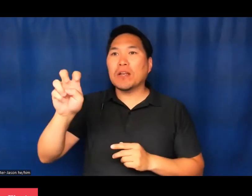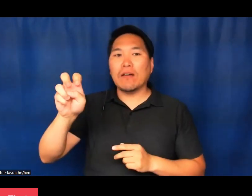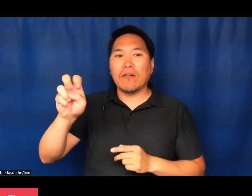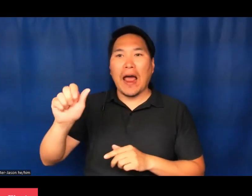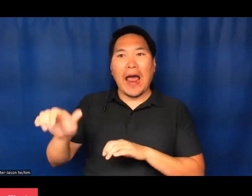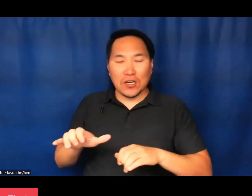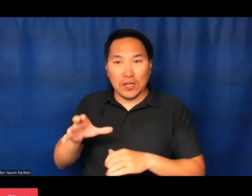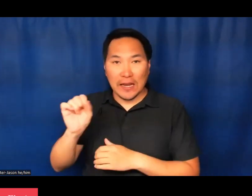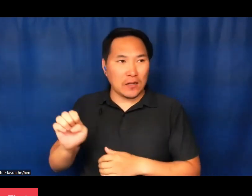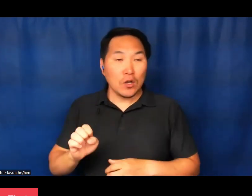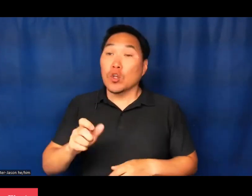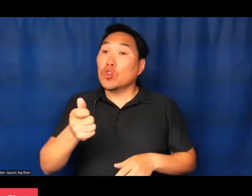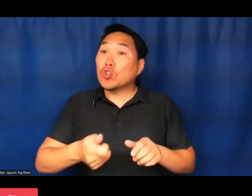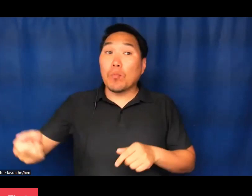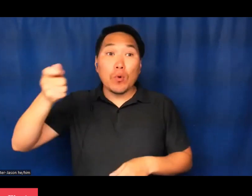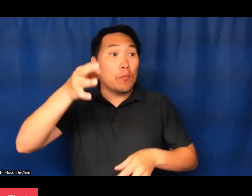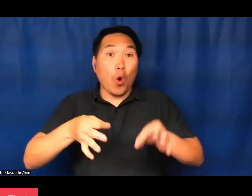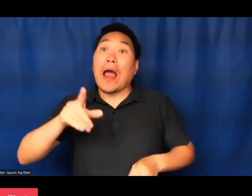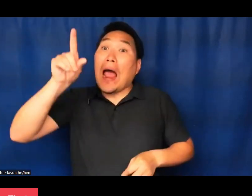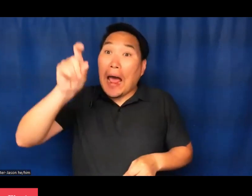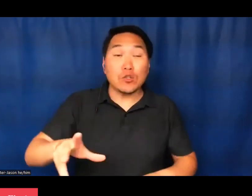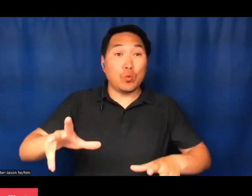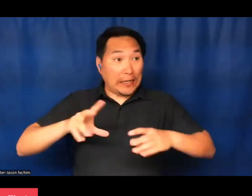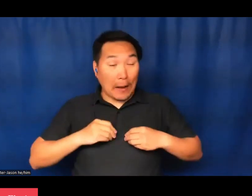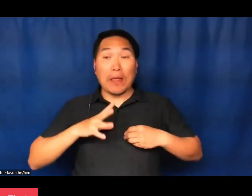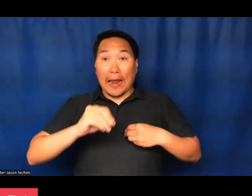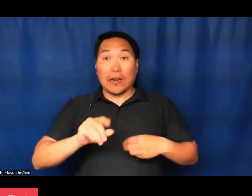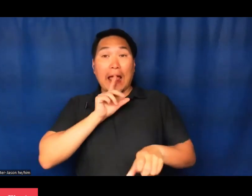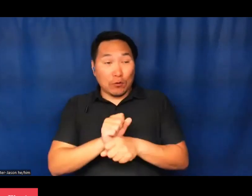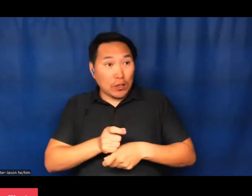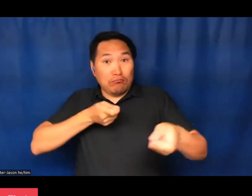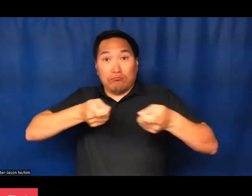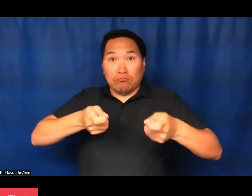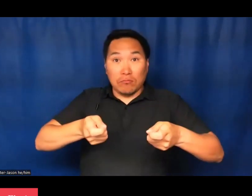These are not cases that the Supreme Court has to take up and deal with really hard issues